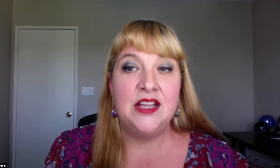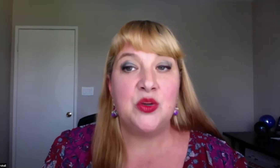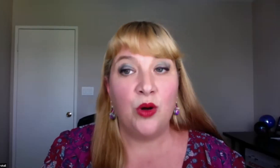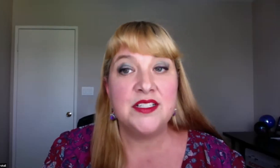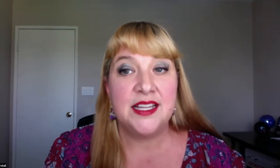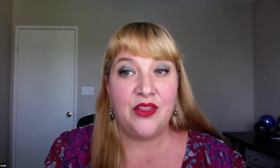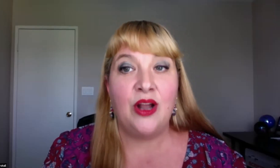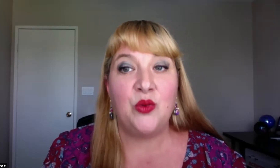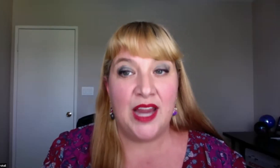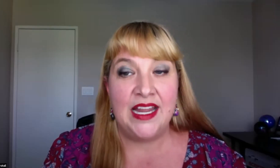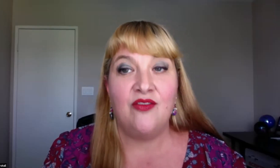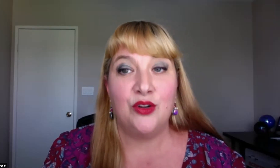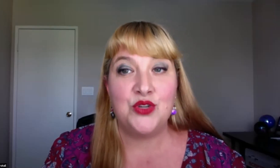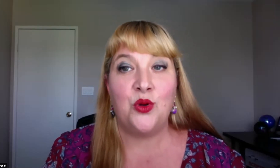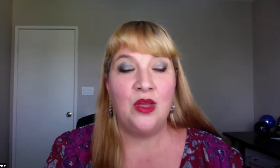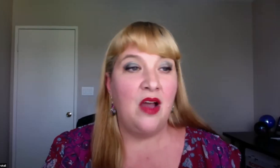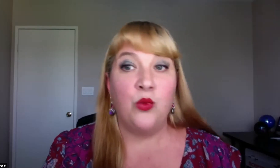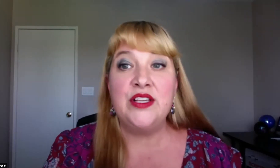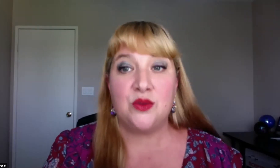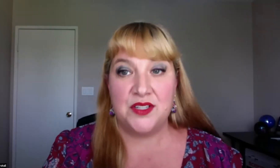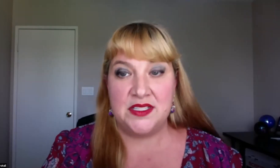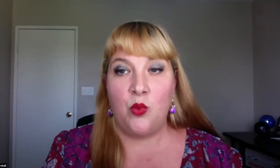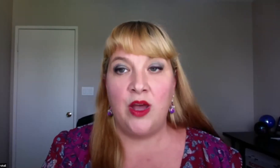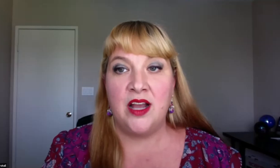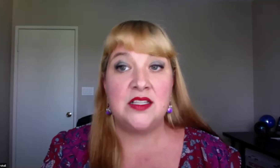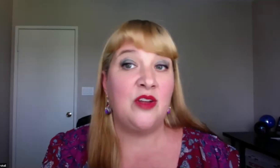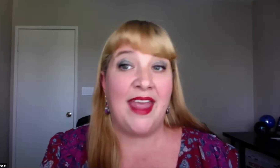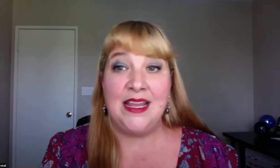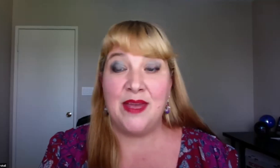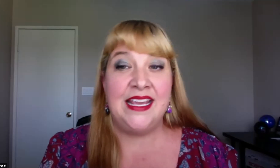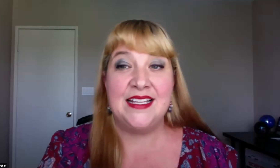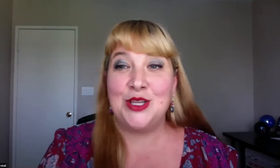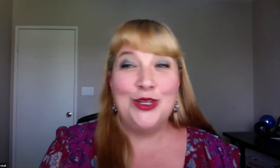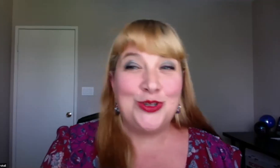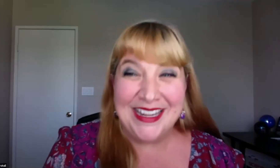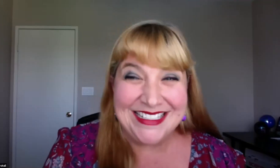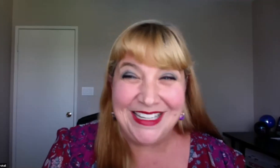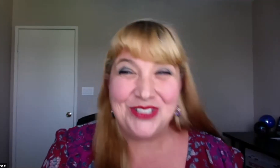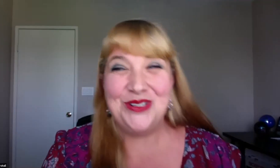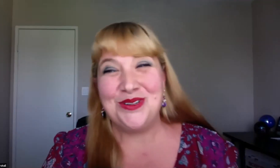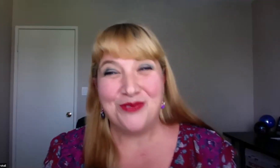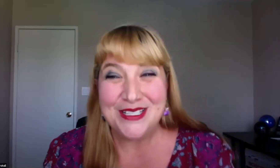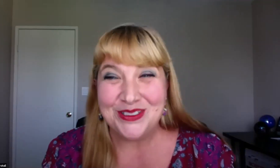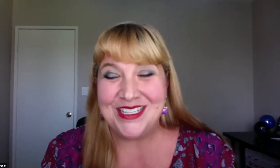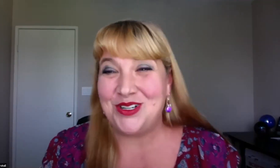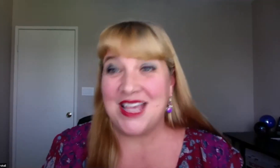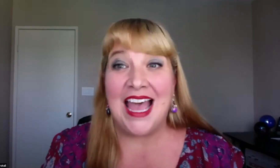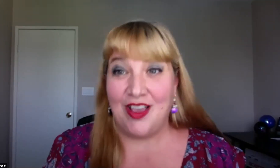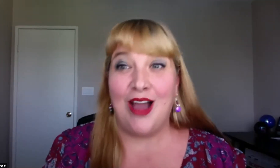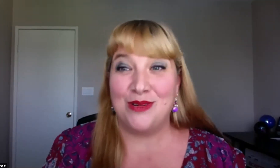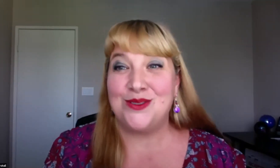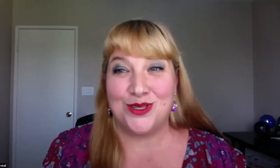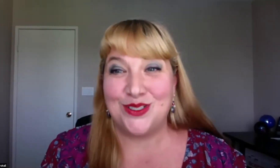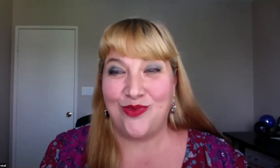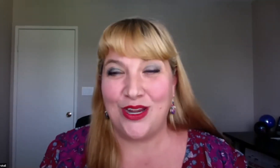Renee Marshall: To work together on creating virtual resources and whatnot. So if anybody is training teachers or preschool teachers. I've got resources for you.